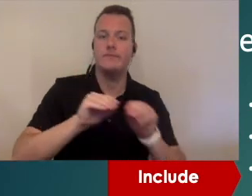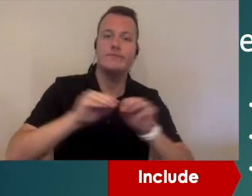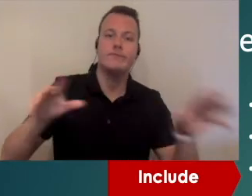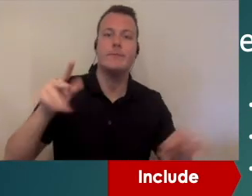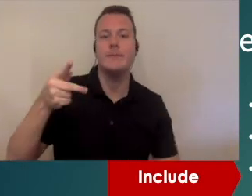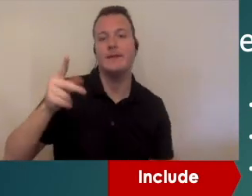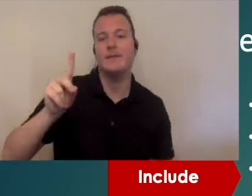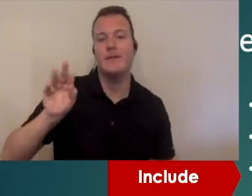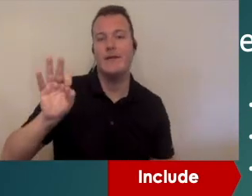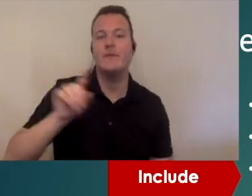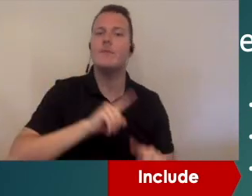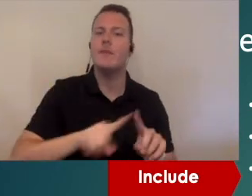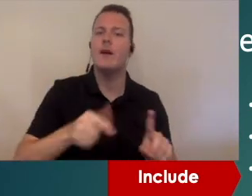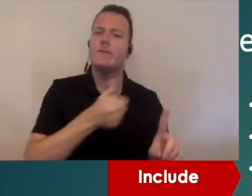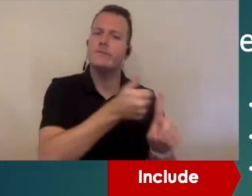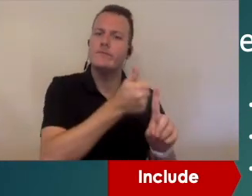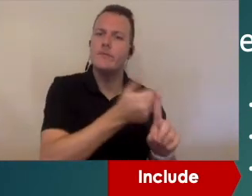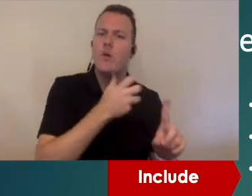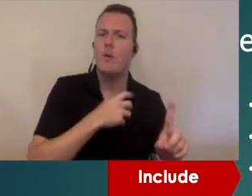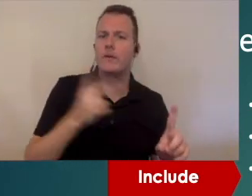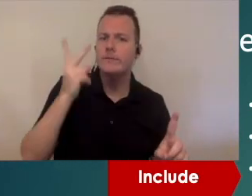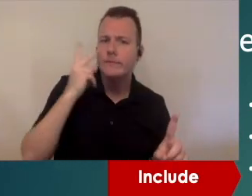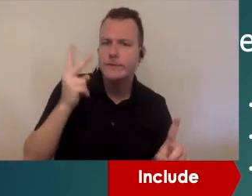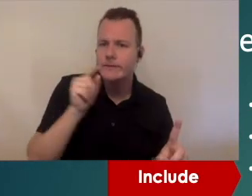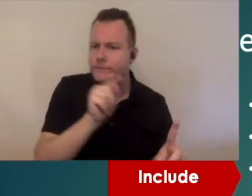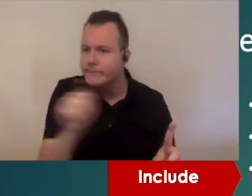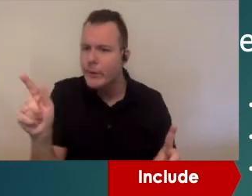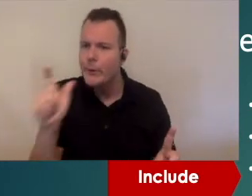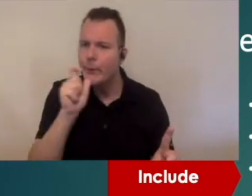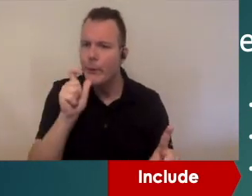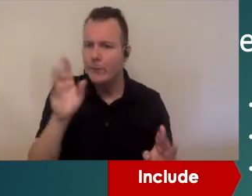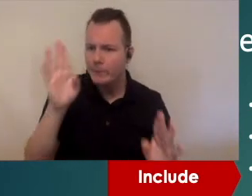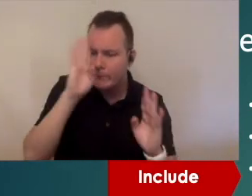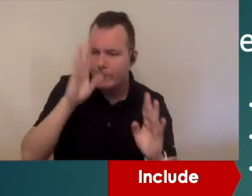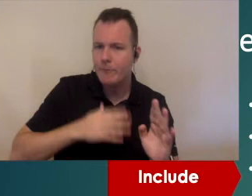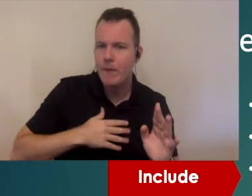it, but he wanted to see who was paying attention to the instructions and the